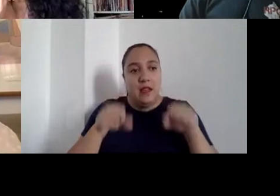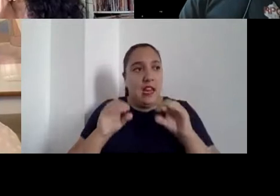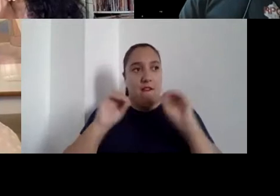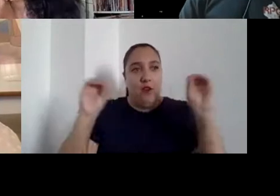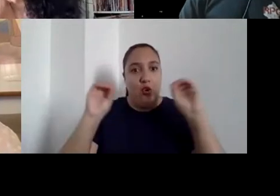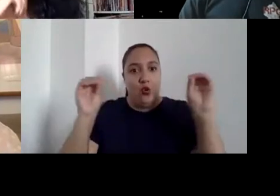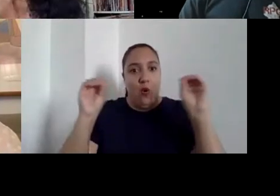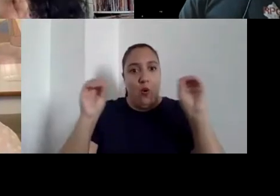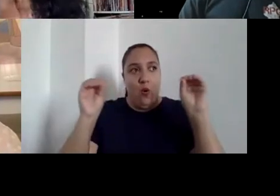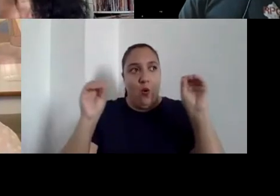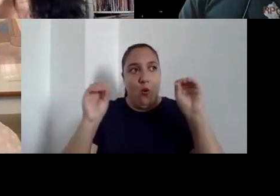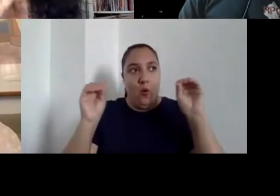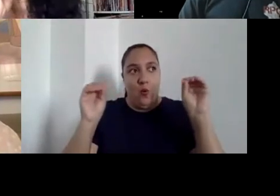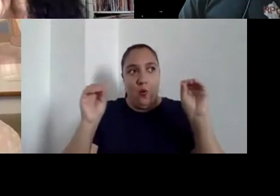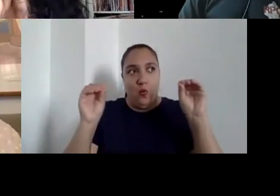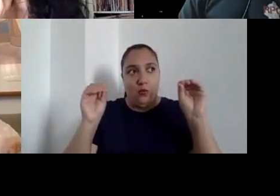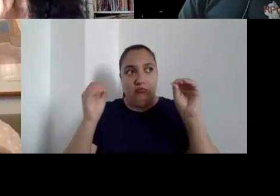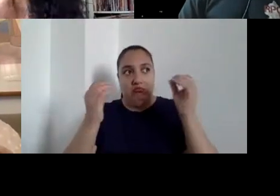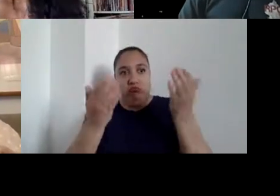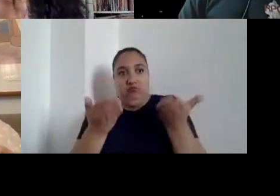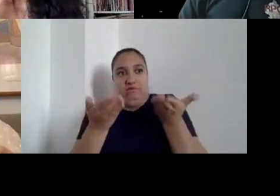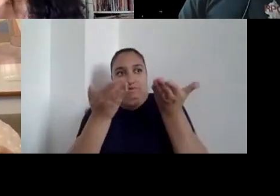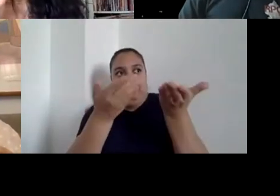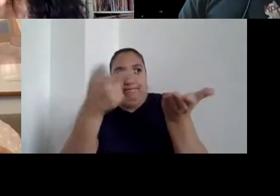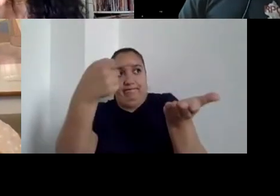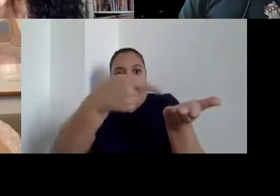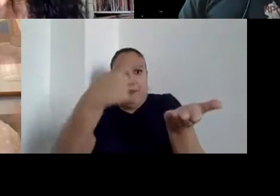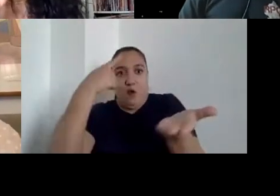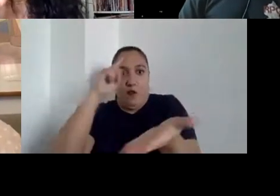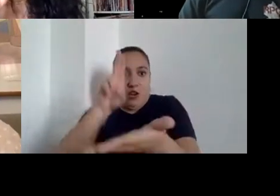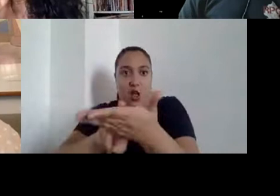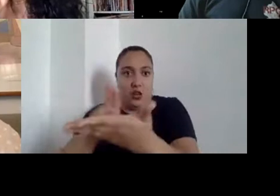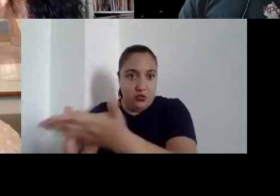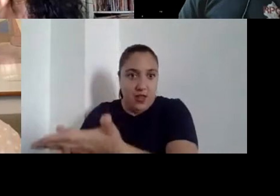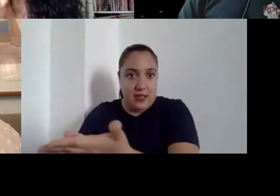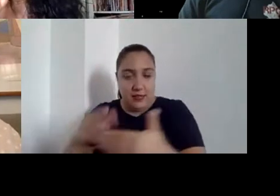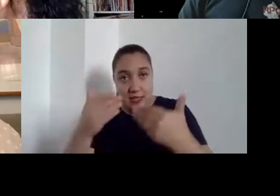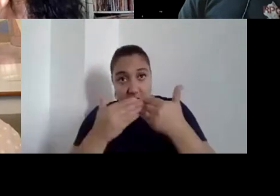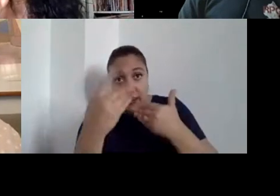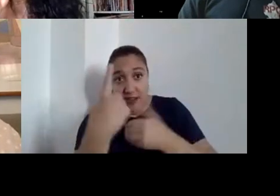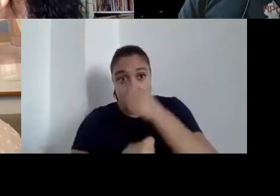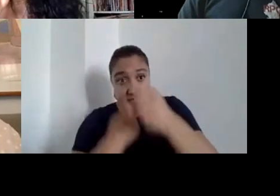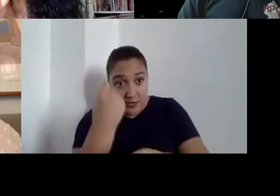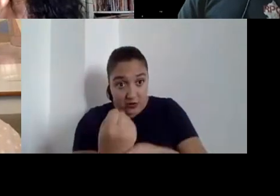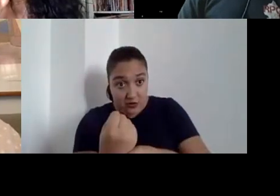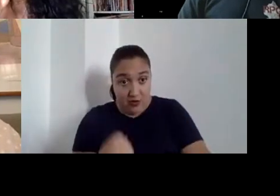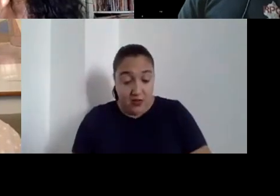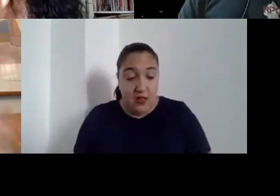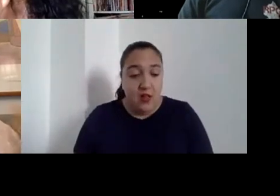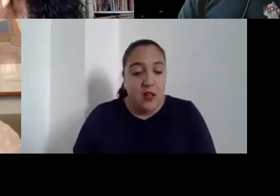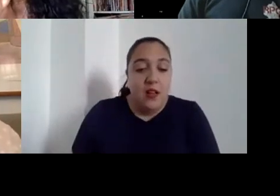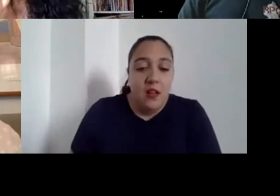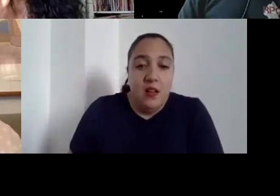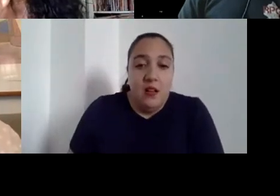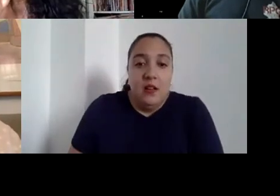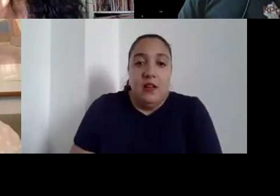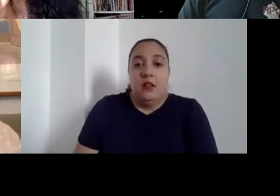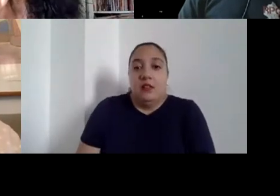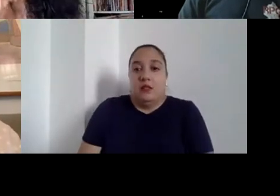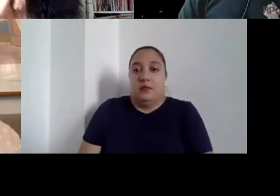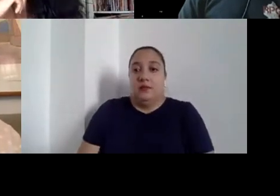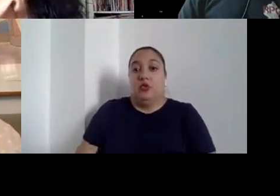contracts in the next year, plus? How do we move away from traditional performance timelines?